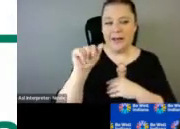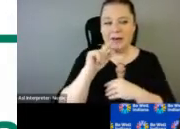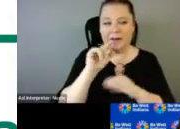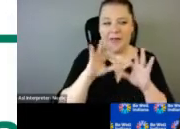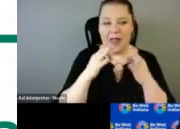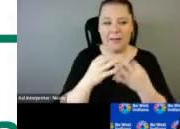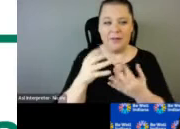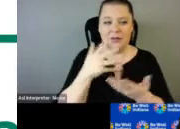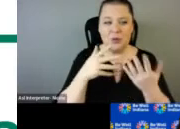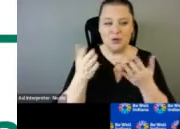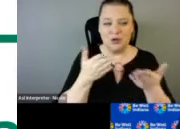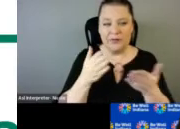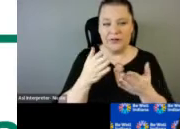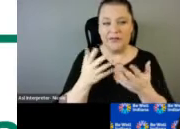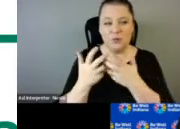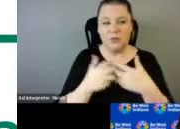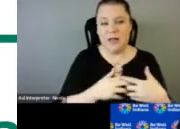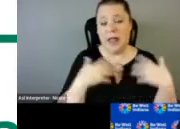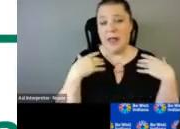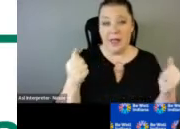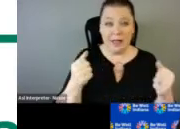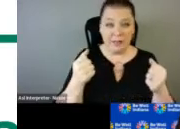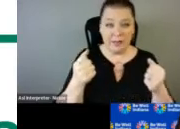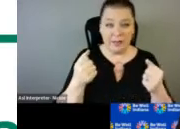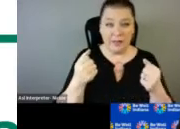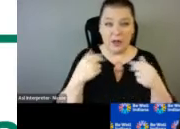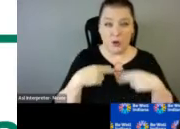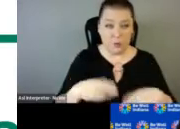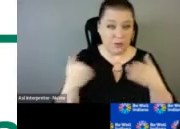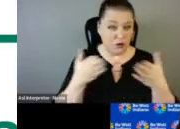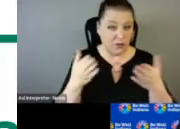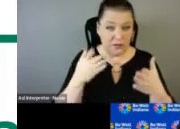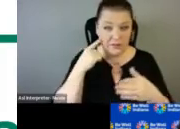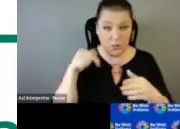which is the Health and Human Services arm of Indiana. And one